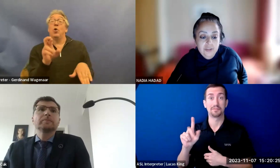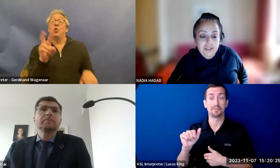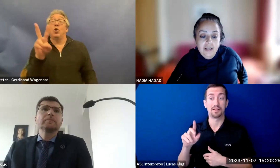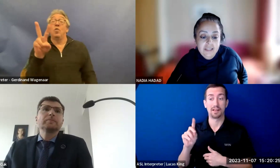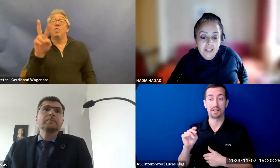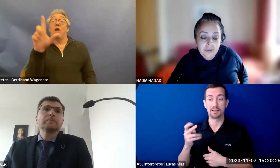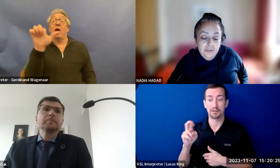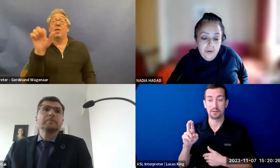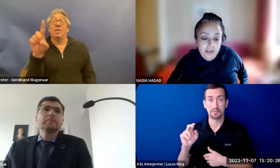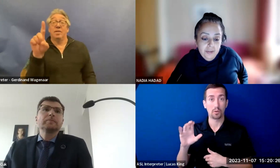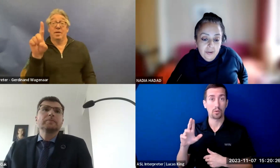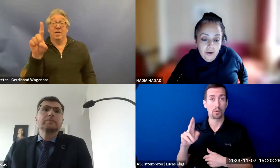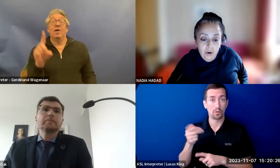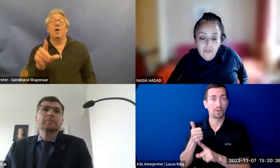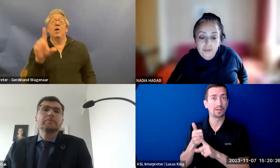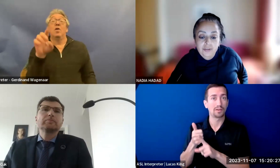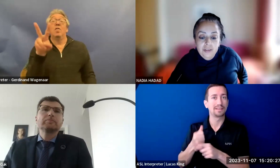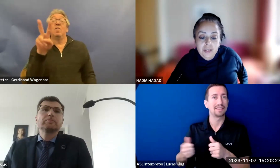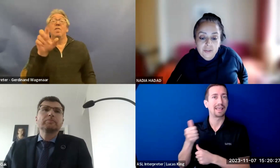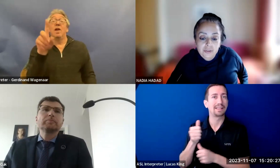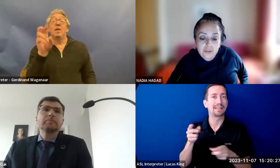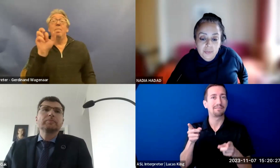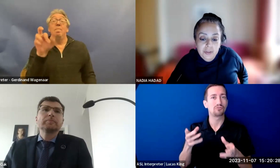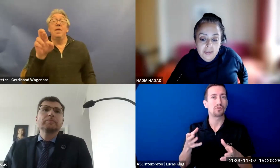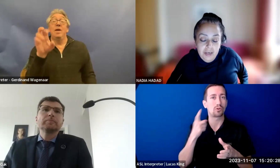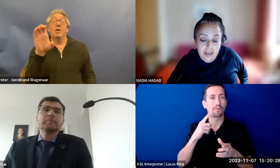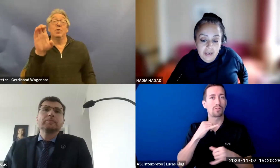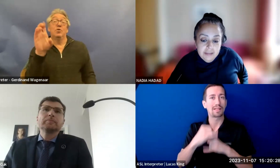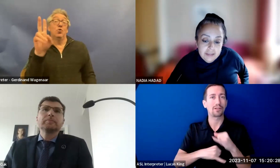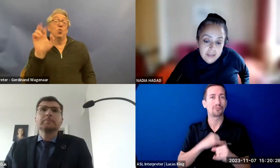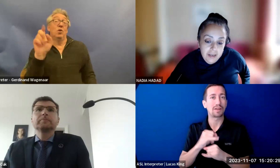executive director of the International Disability Alliance.